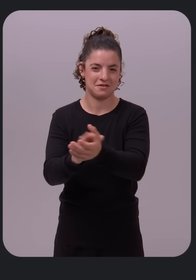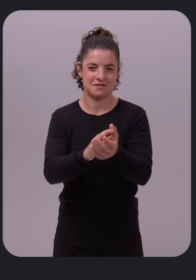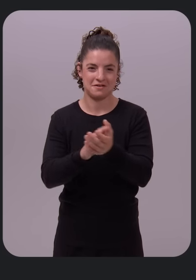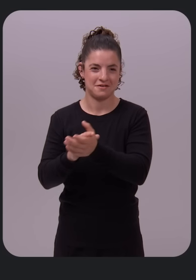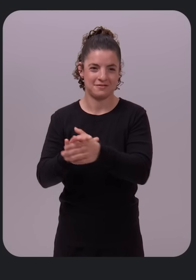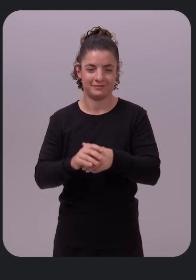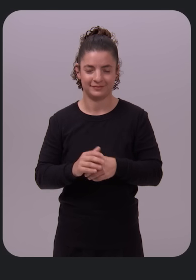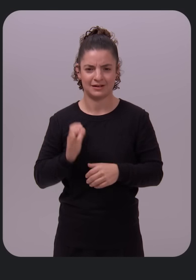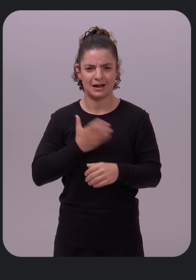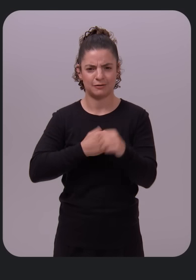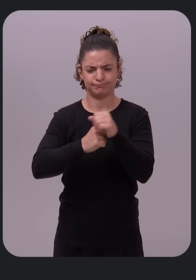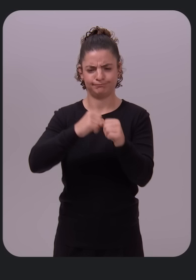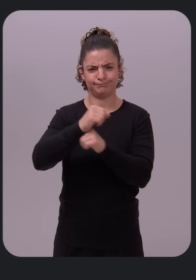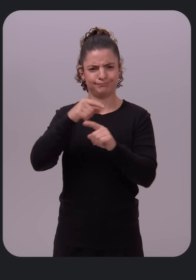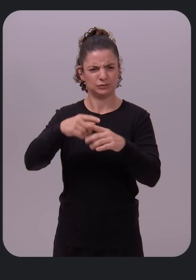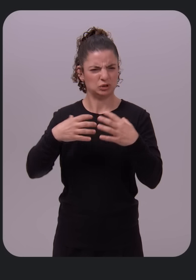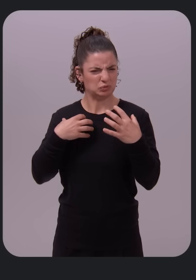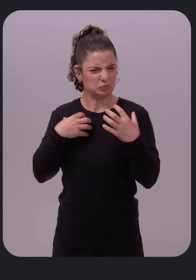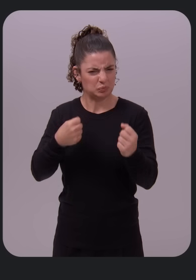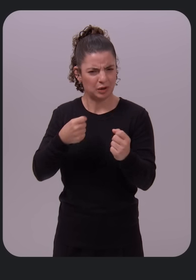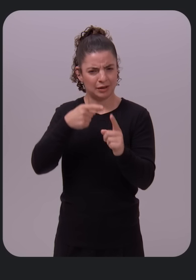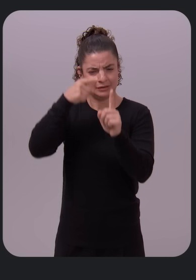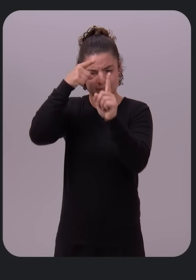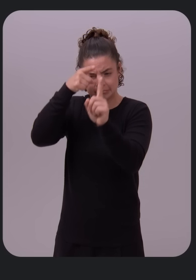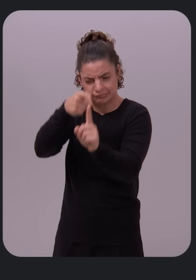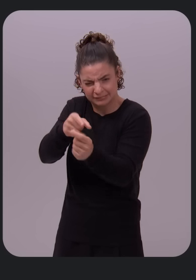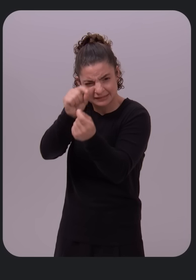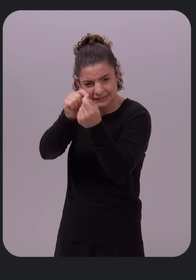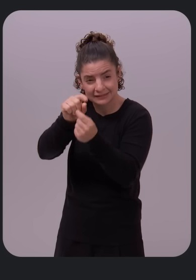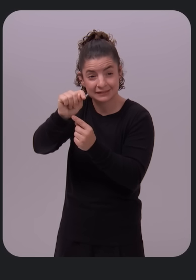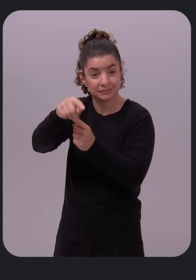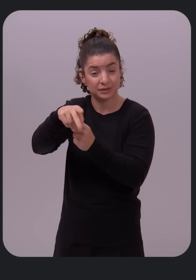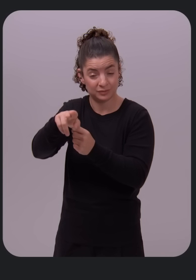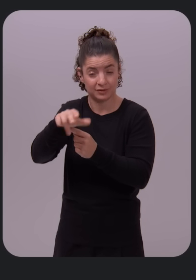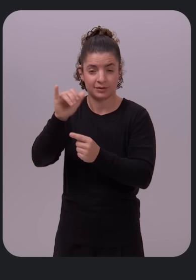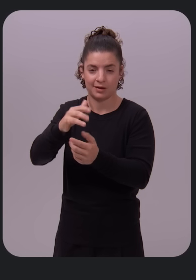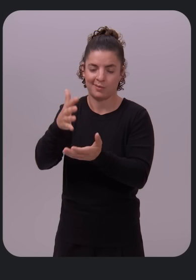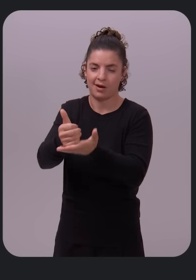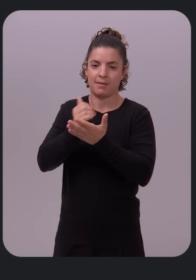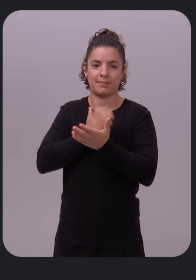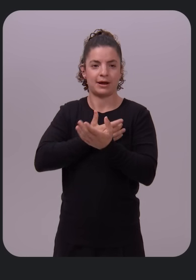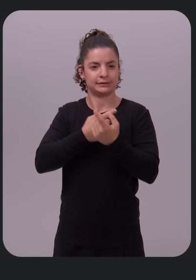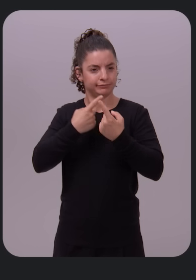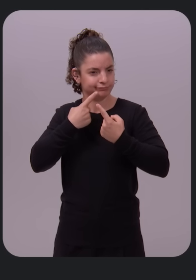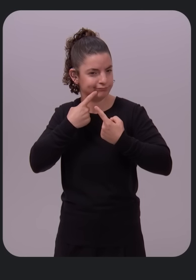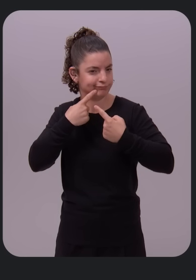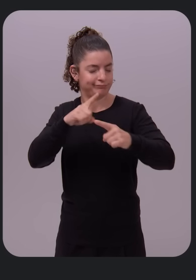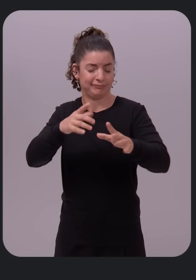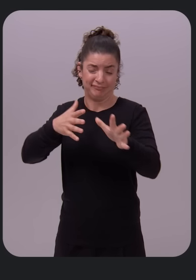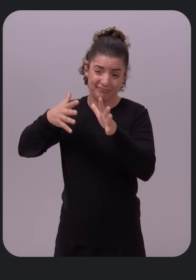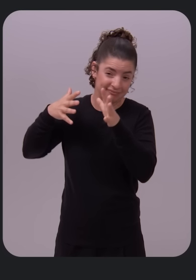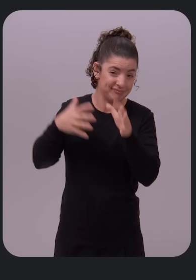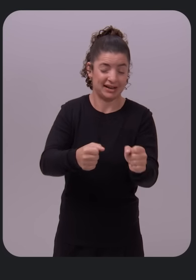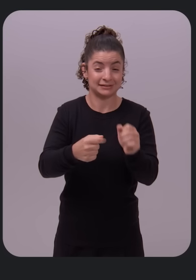Our infrastructure strength, down to the TPU, is what helps us deliver dramatically faster models.